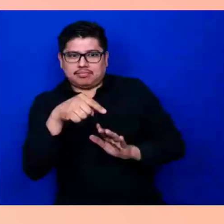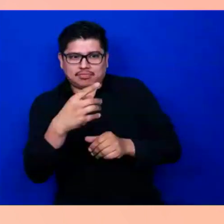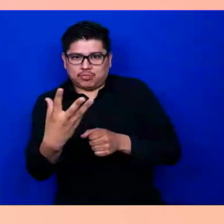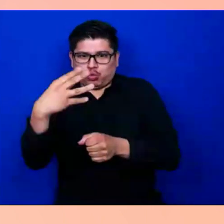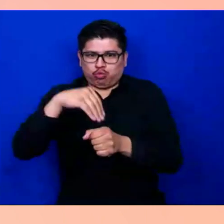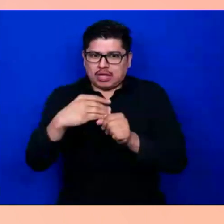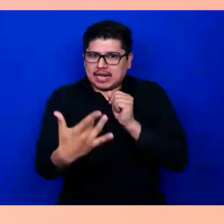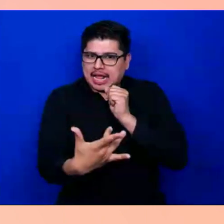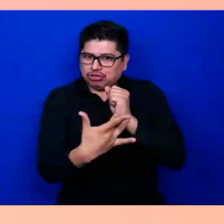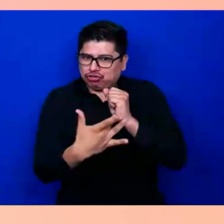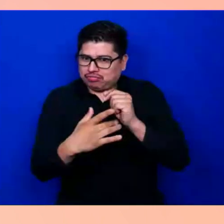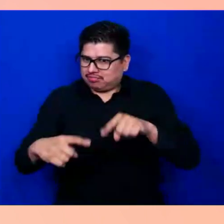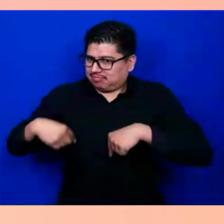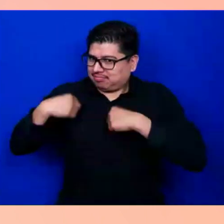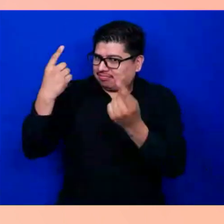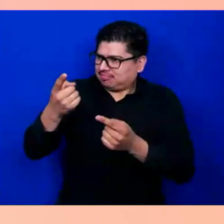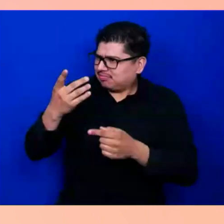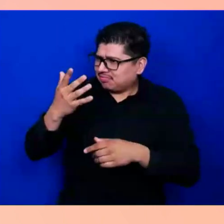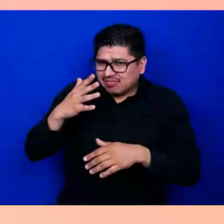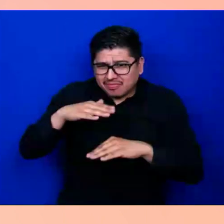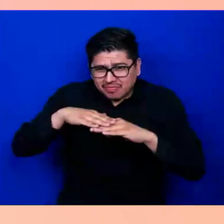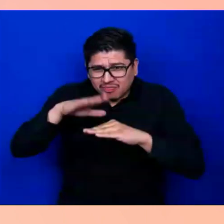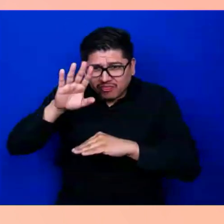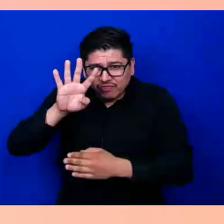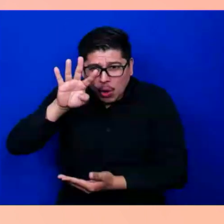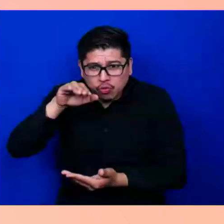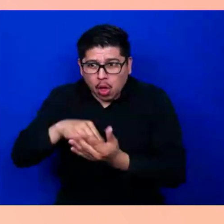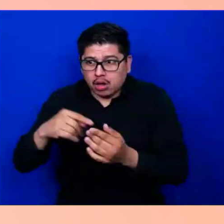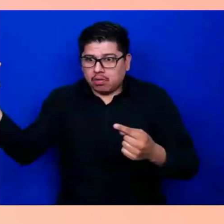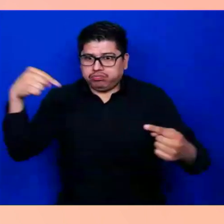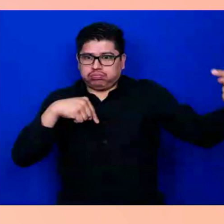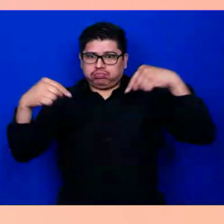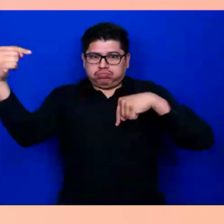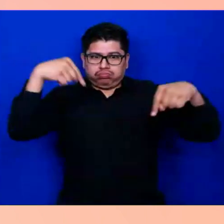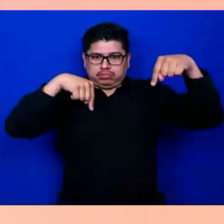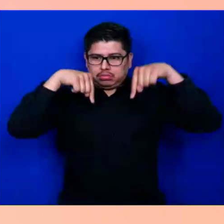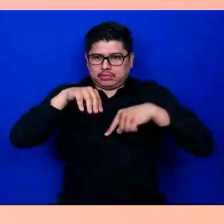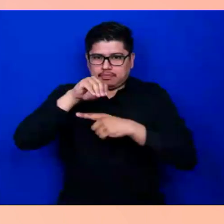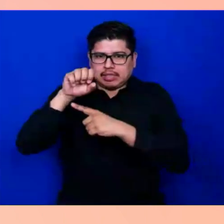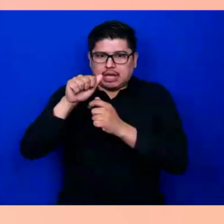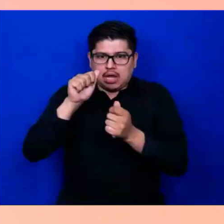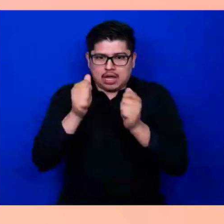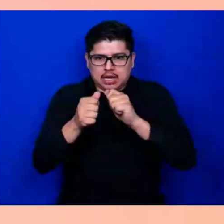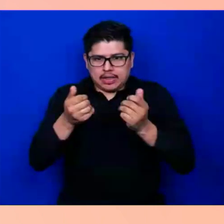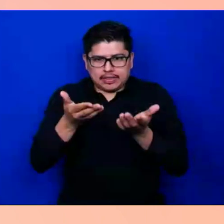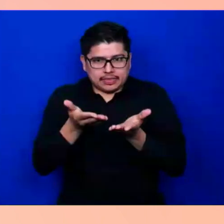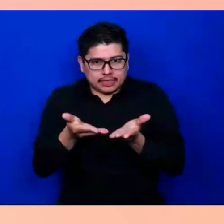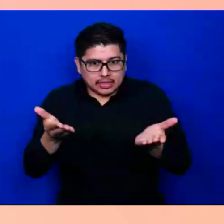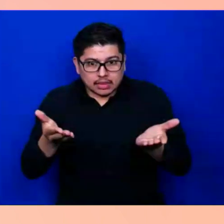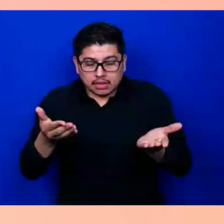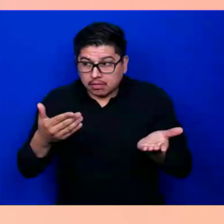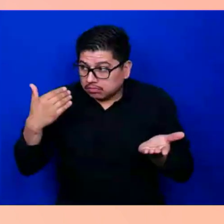and the Microsoft adaptive accessories, yes, a mouse, building on our long history in hardware,